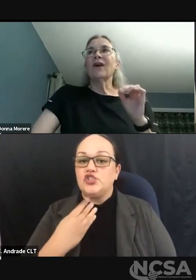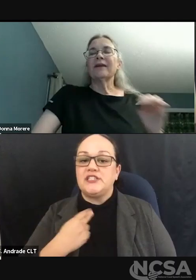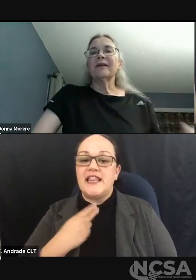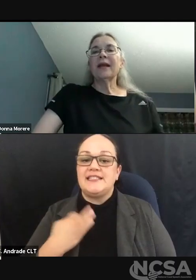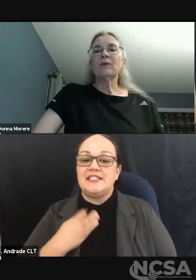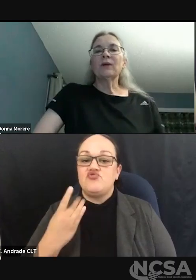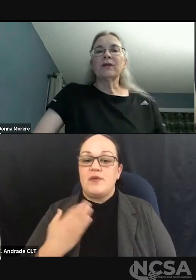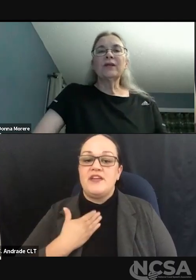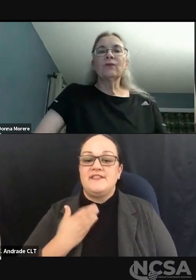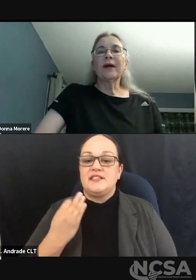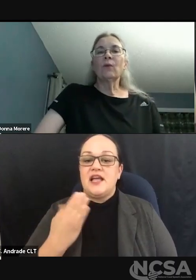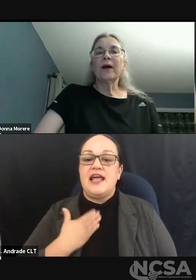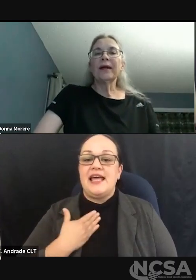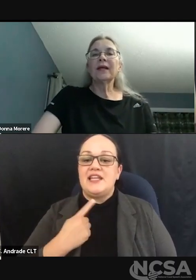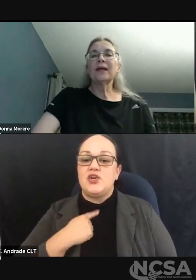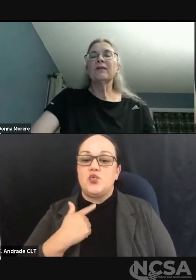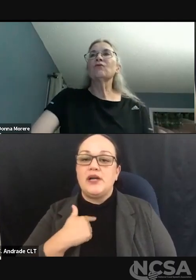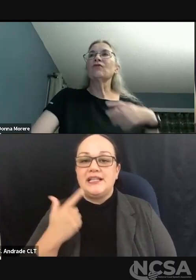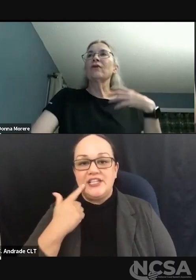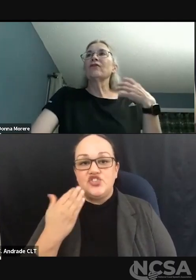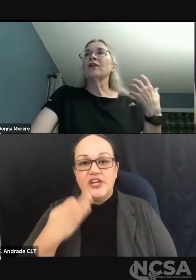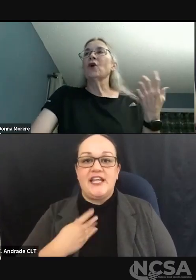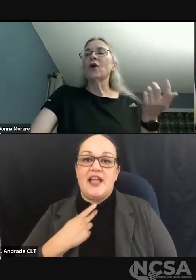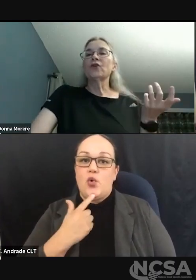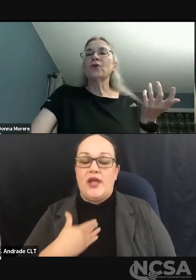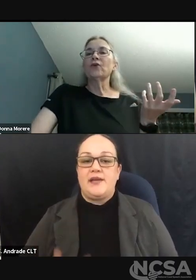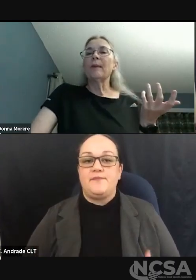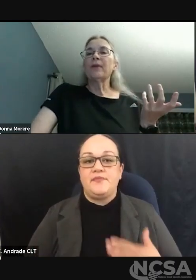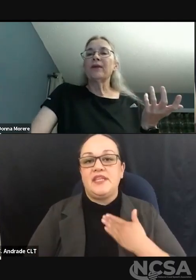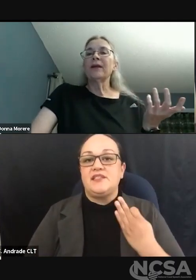It's not adequately treated right away. Enhance this results in an auditory neuropathy